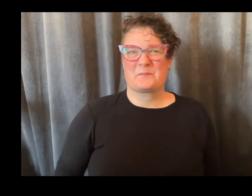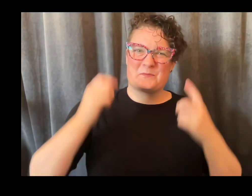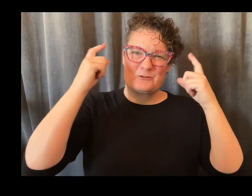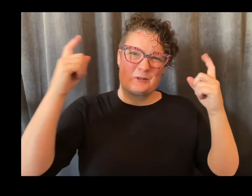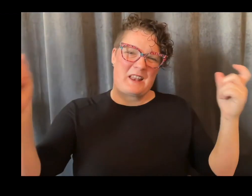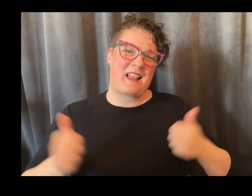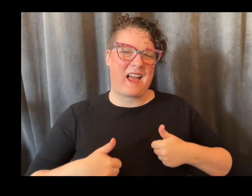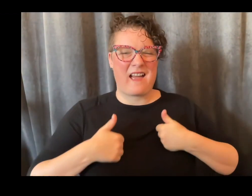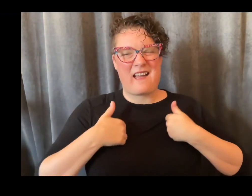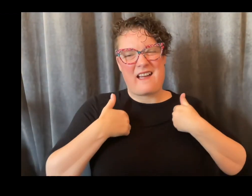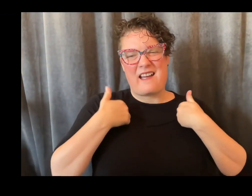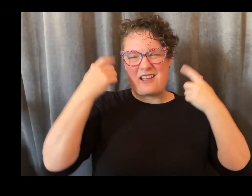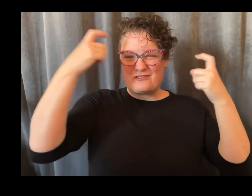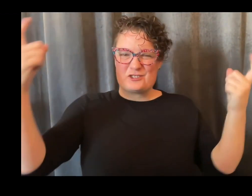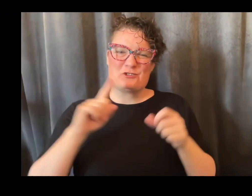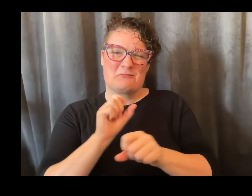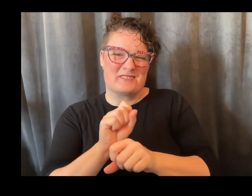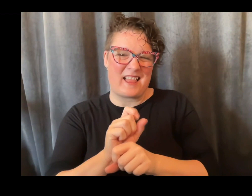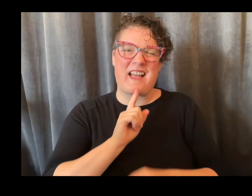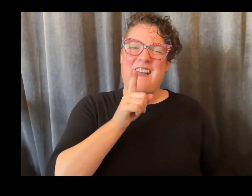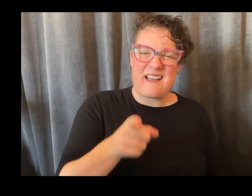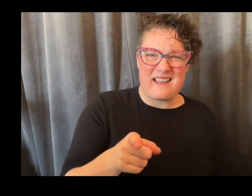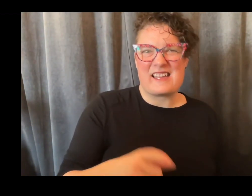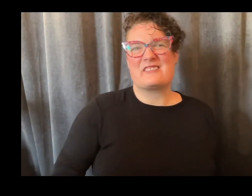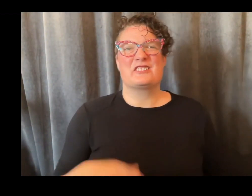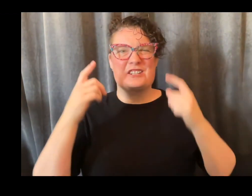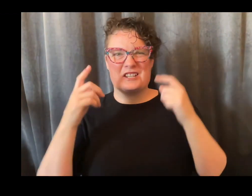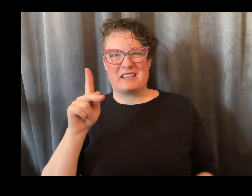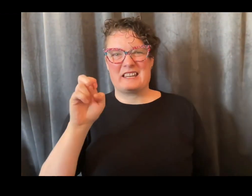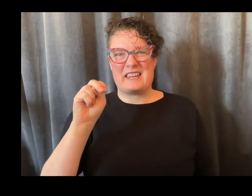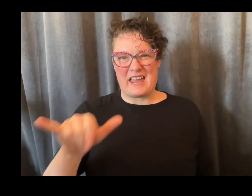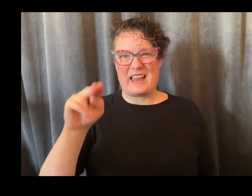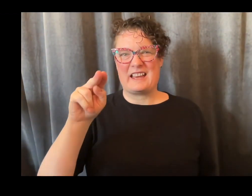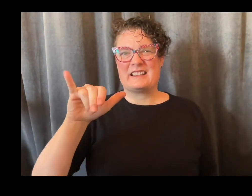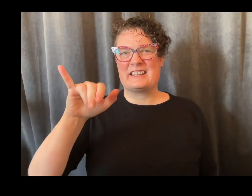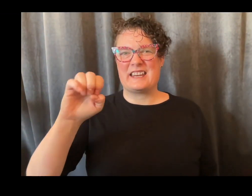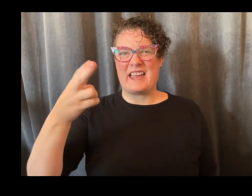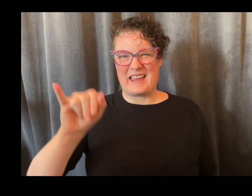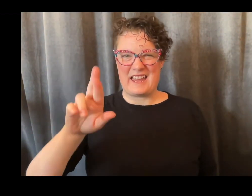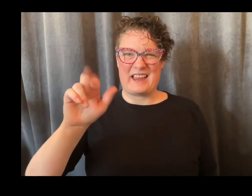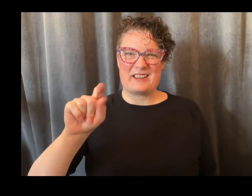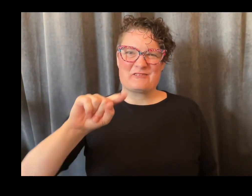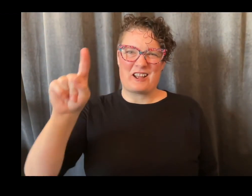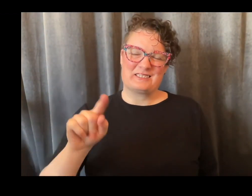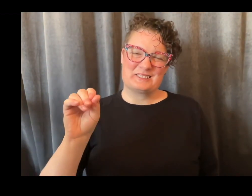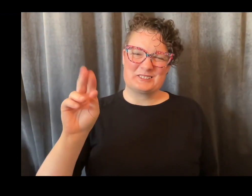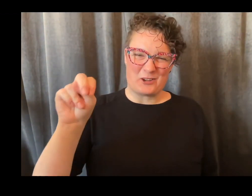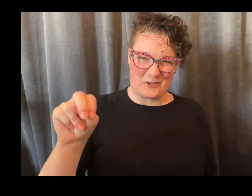Dream it alive, dream it alive, Keyn yehi ratzon.